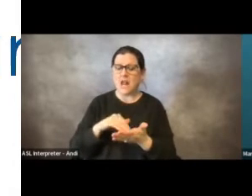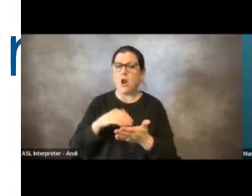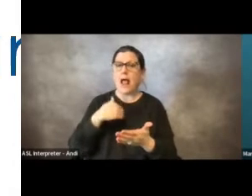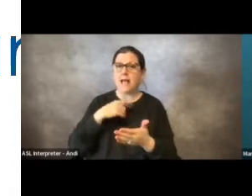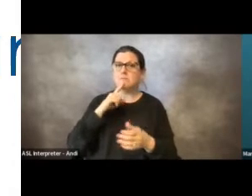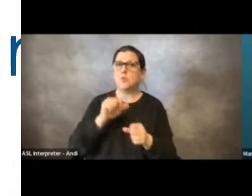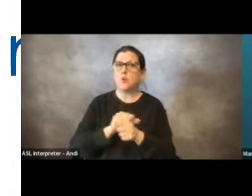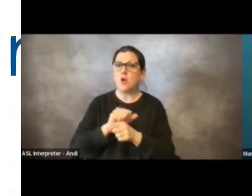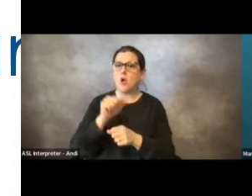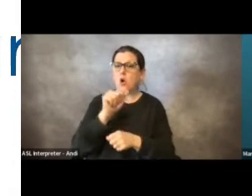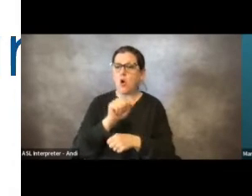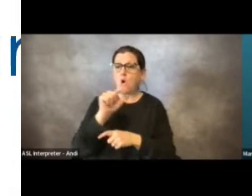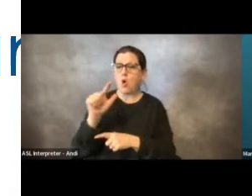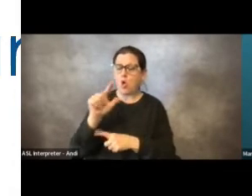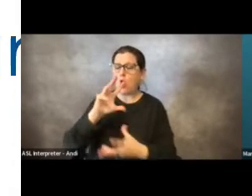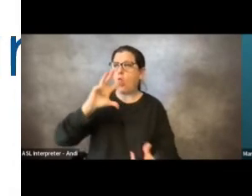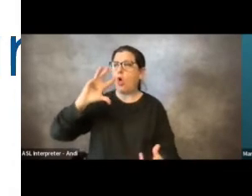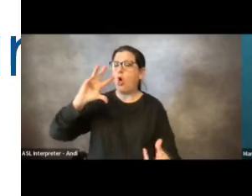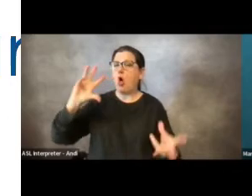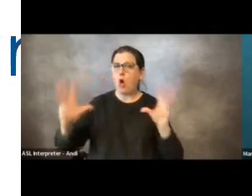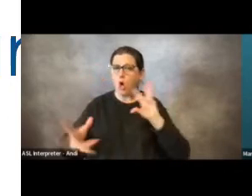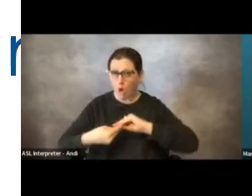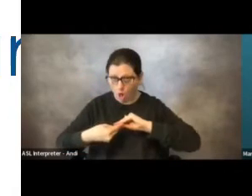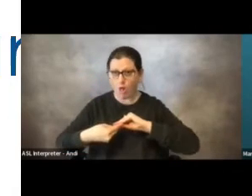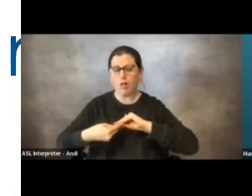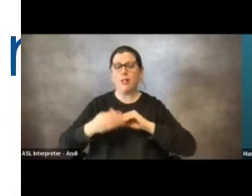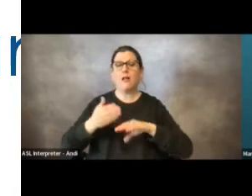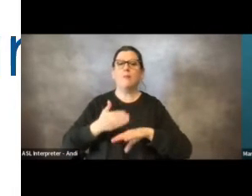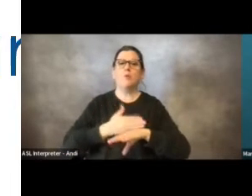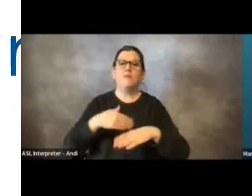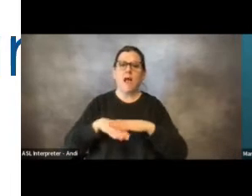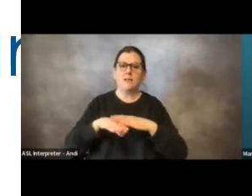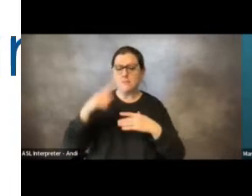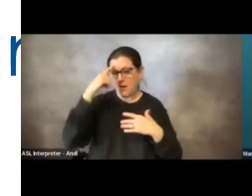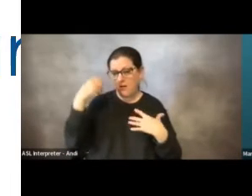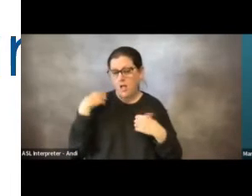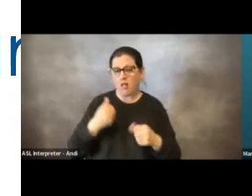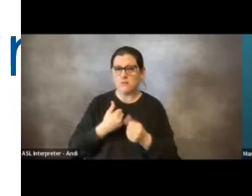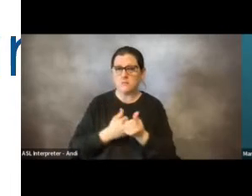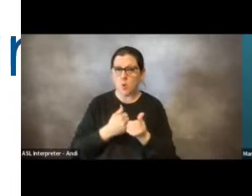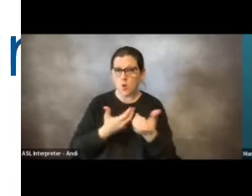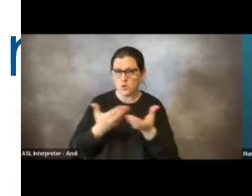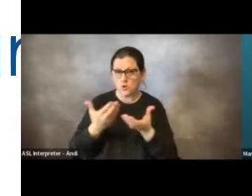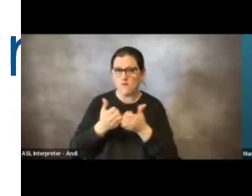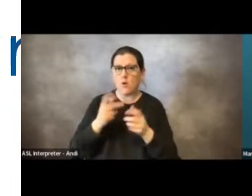mind, as we're thinking about how do we, you know, improve access to mental health supports and services for individuals with CO occurring, kickball